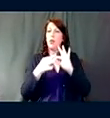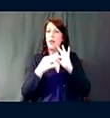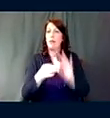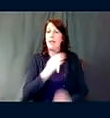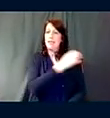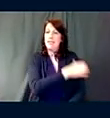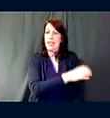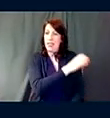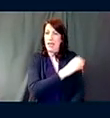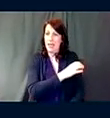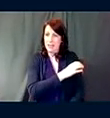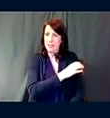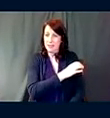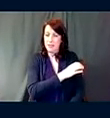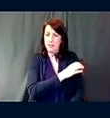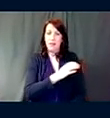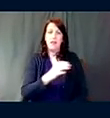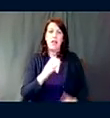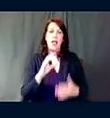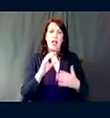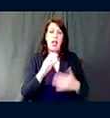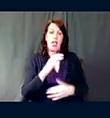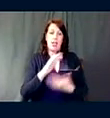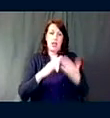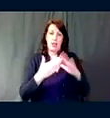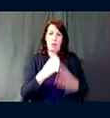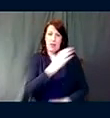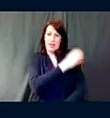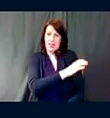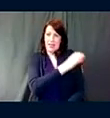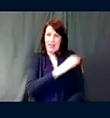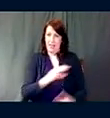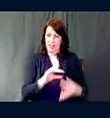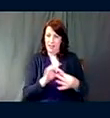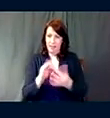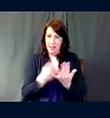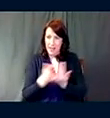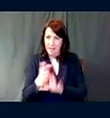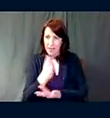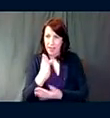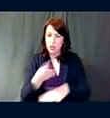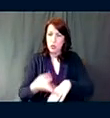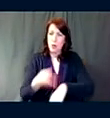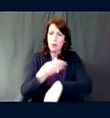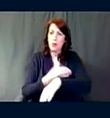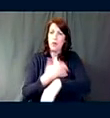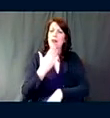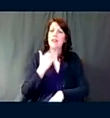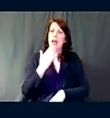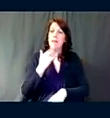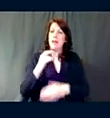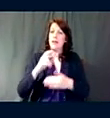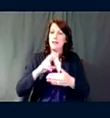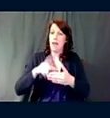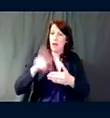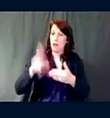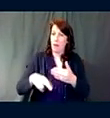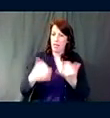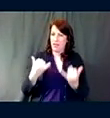CHURCHES AND WORK WITH COMMUNITY-BASED CLINICS. AND SO COMMUNITY TO CLINIC NAVIGATION TO IMPROVE DIABETES